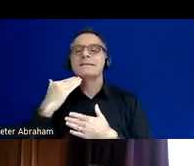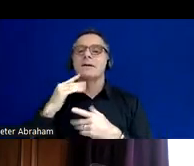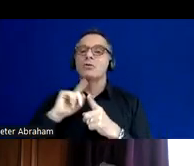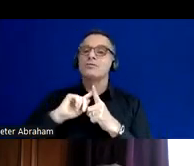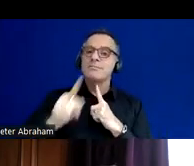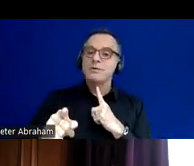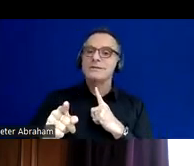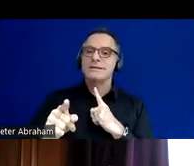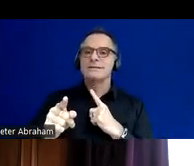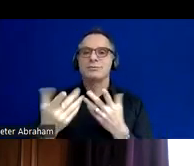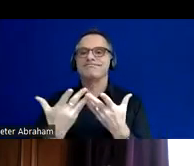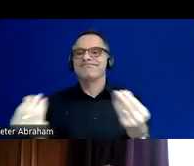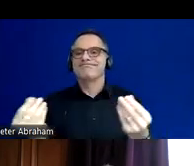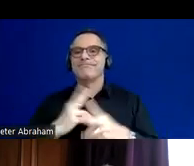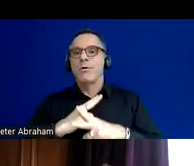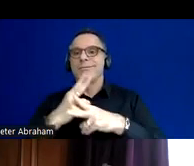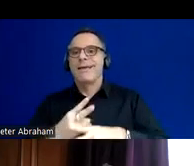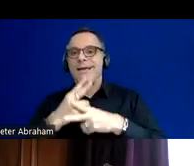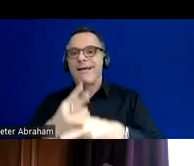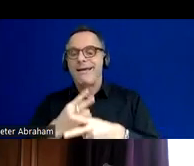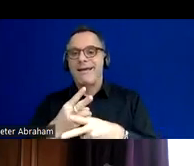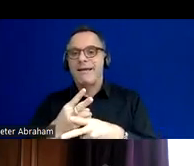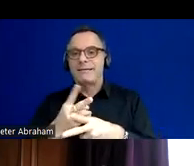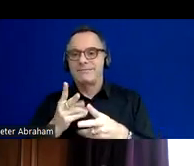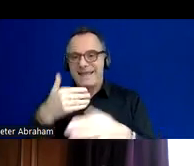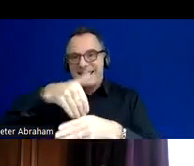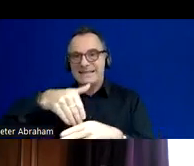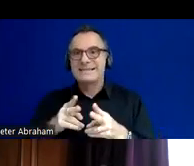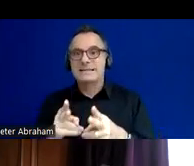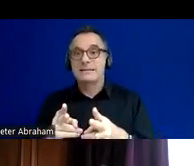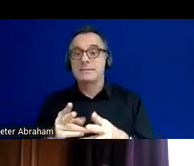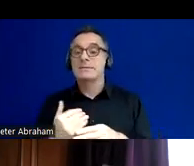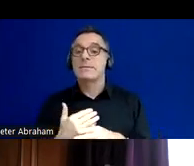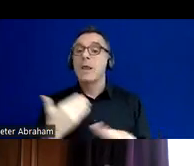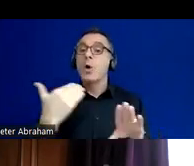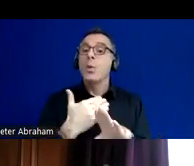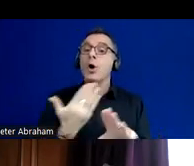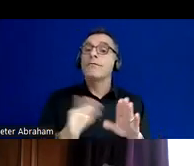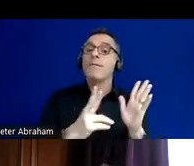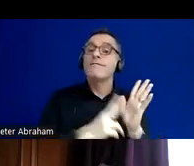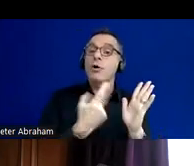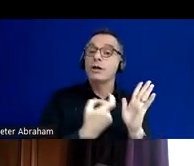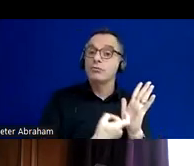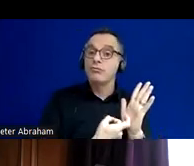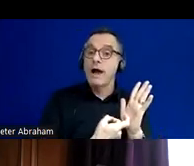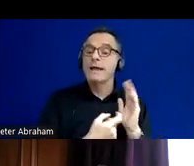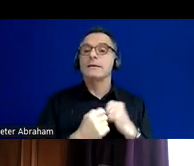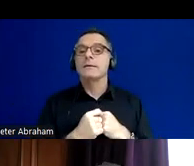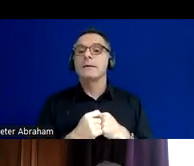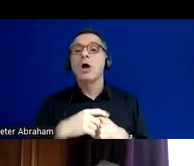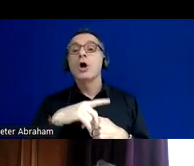lack of them. So, we had work by, for example, Veronica Ryan. You can see 'Cocoa Passion' at